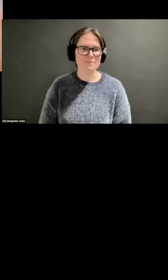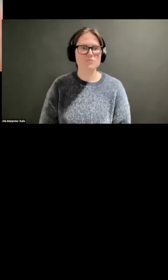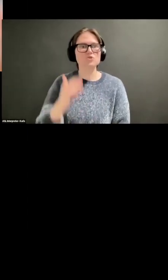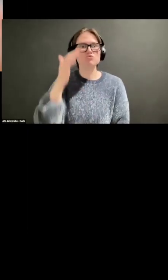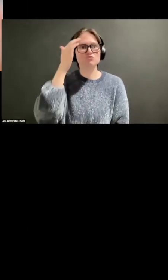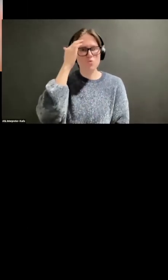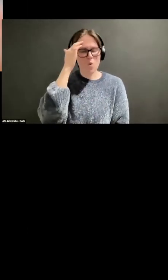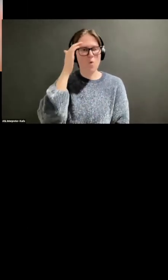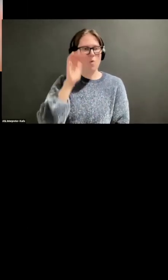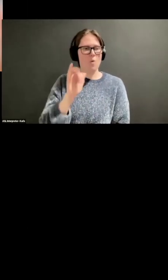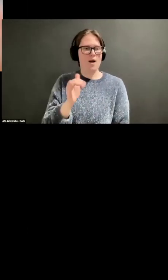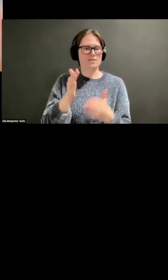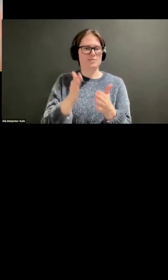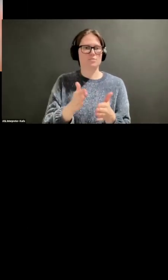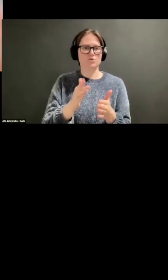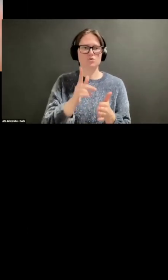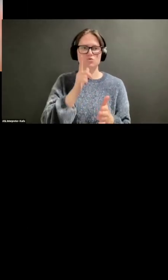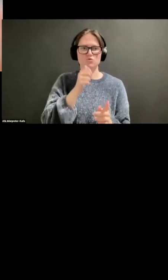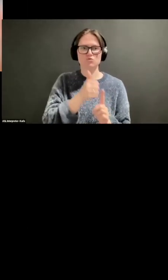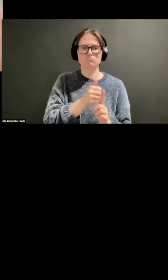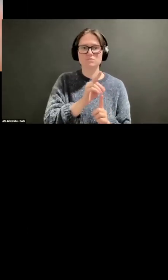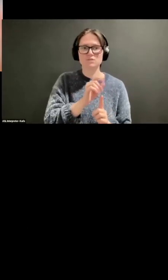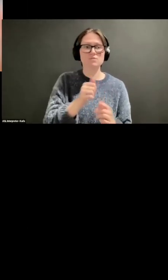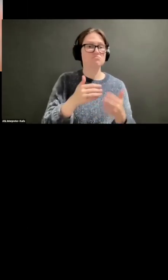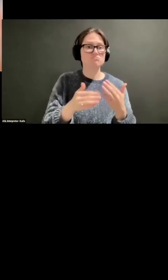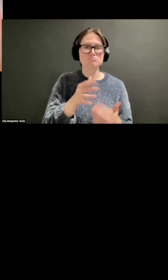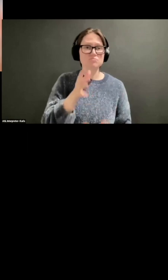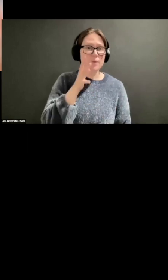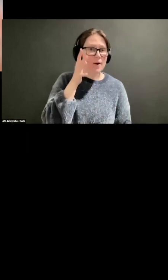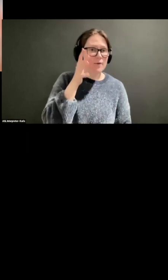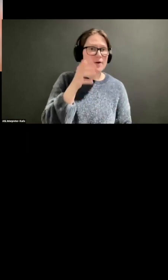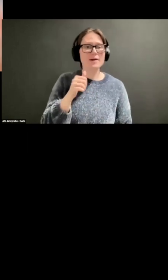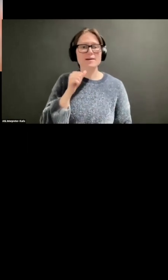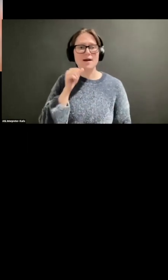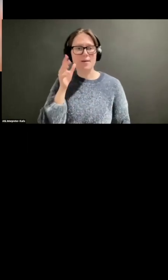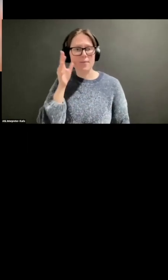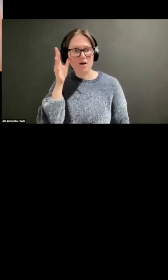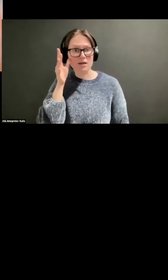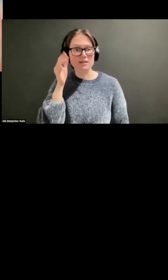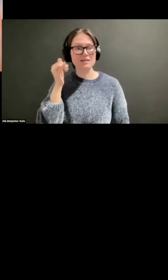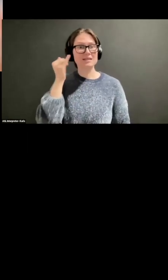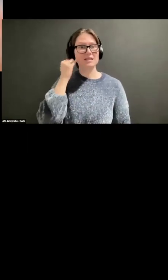is an apparent or non-apparent disability, If you disclose a non-apparent disability,